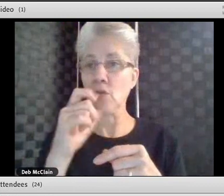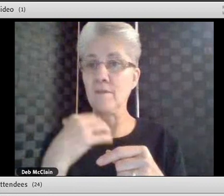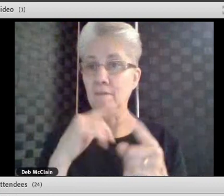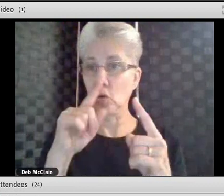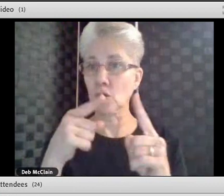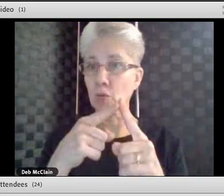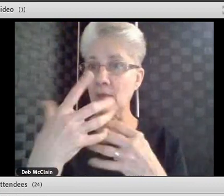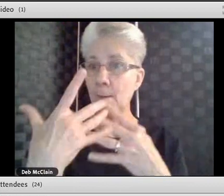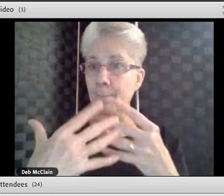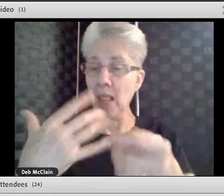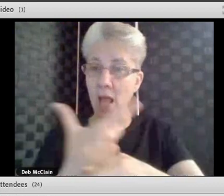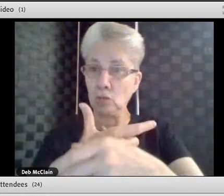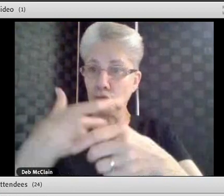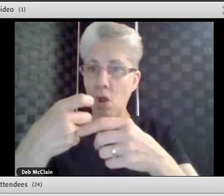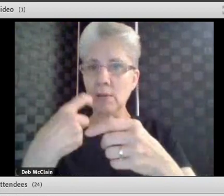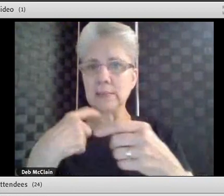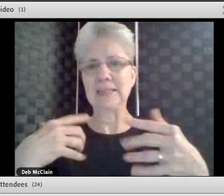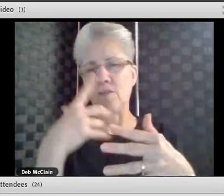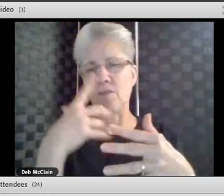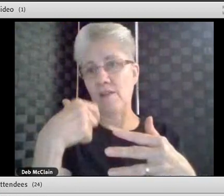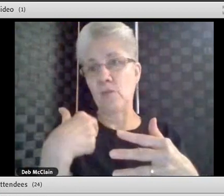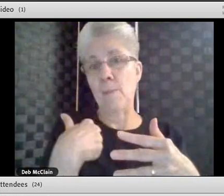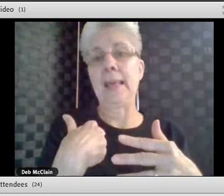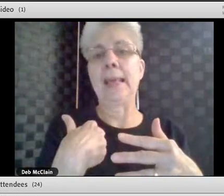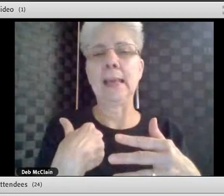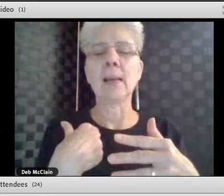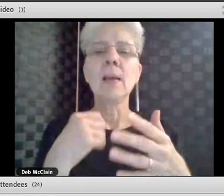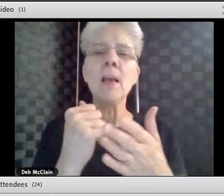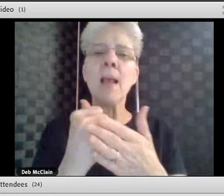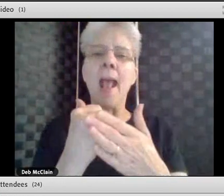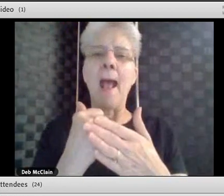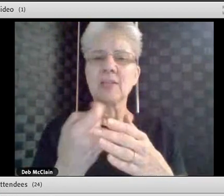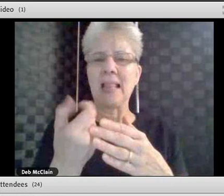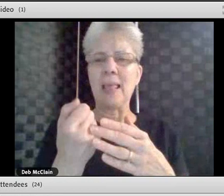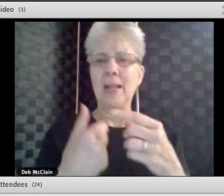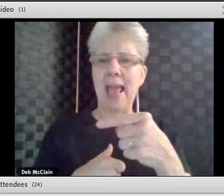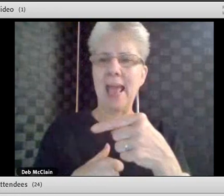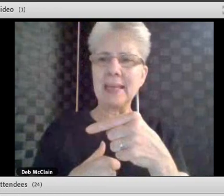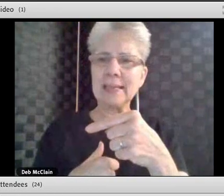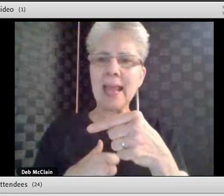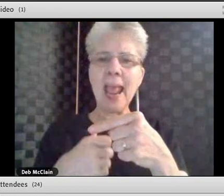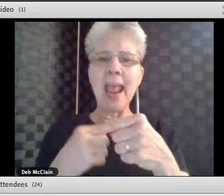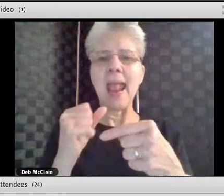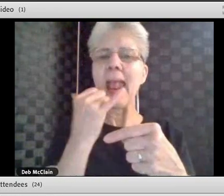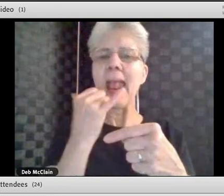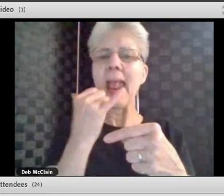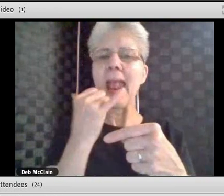which is terrifying for me, it helps to eliminate errors when people are getting blood taken,